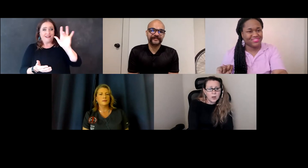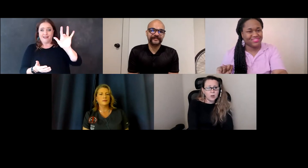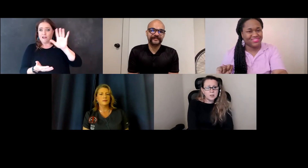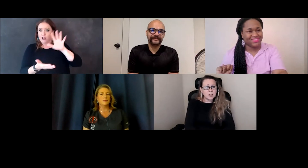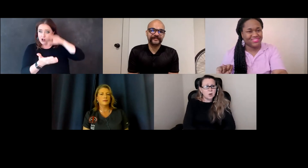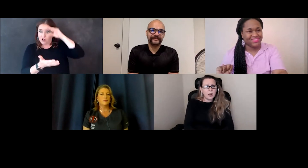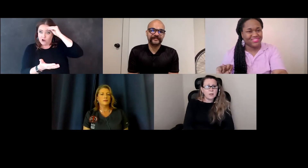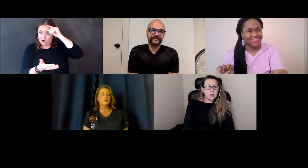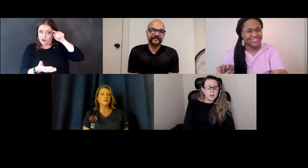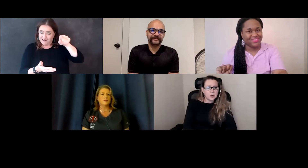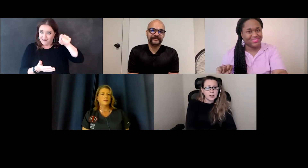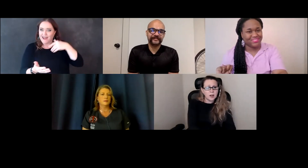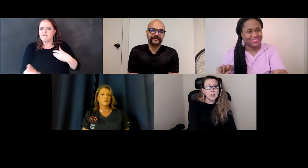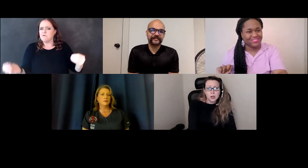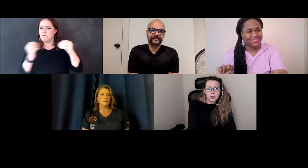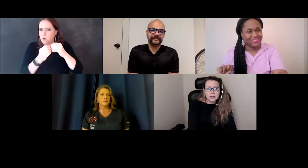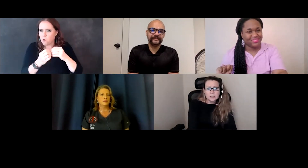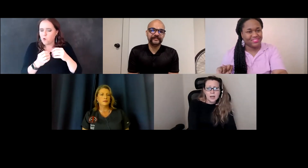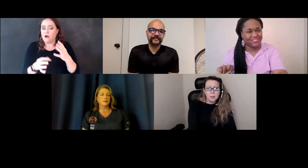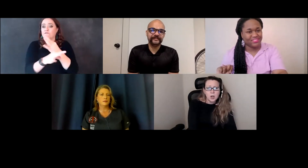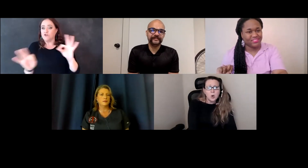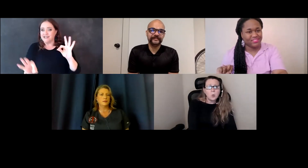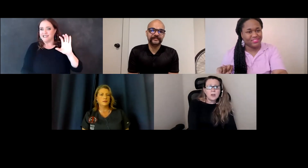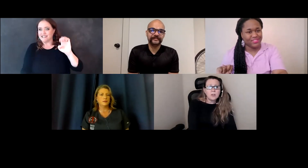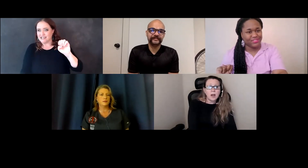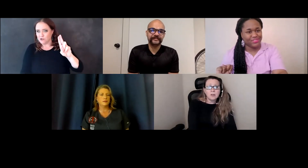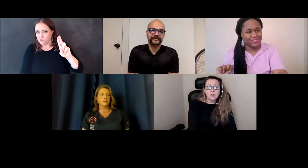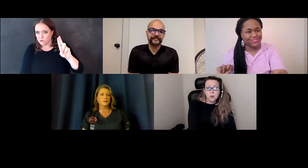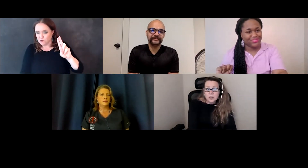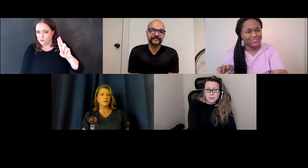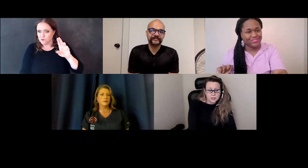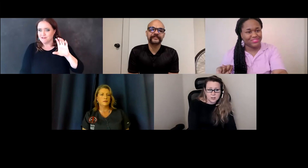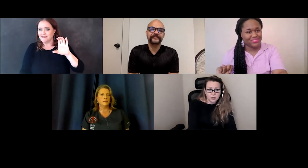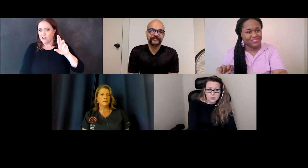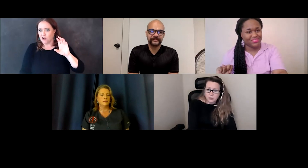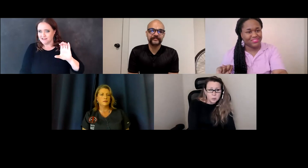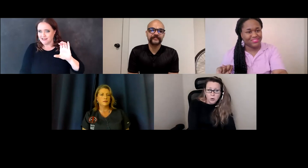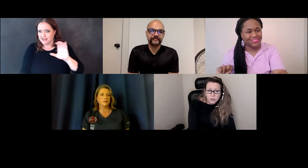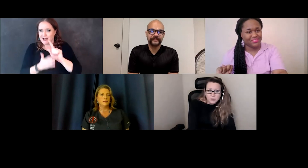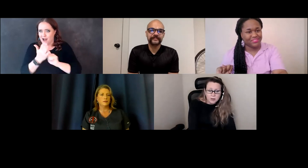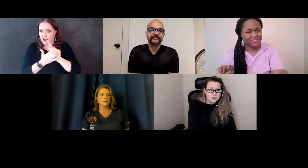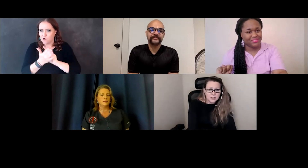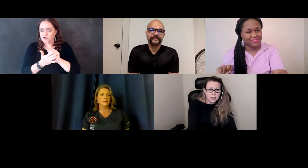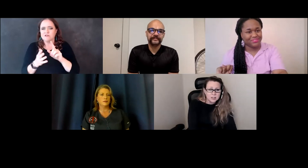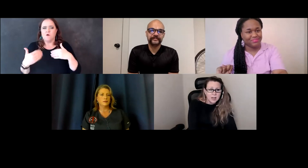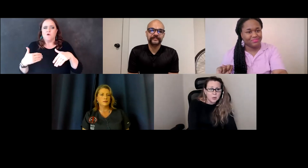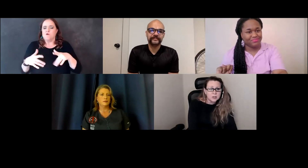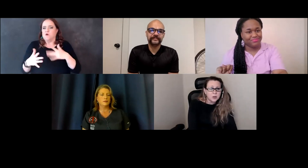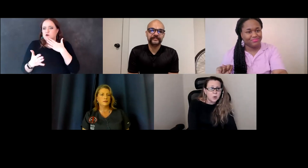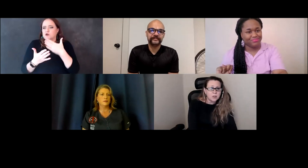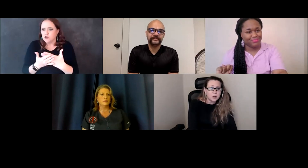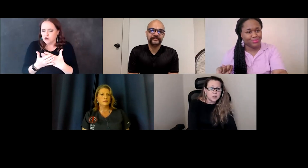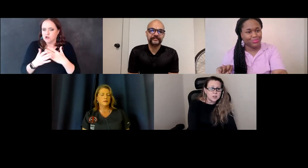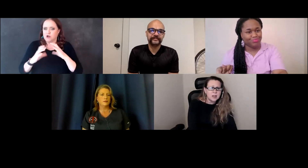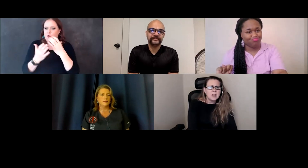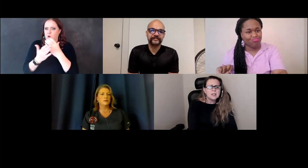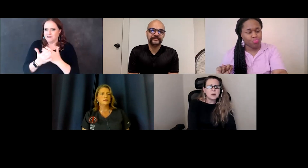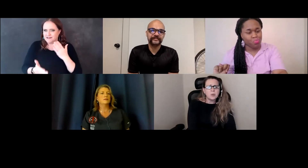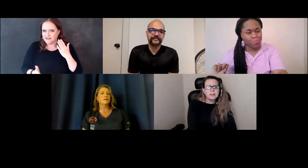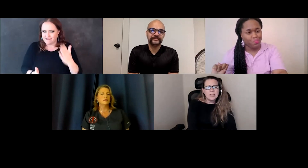We also have, if you click on the learn tab, we've got free CEUs, CRC hours if you're interested